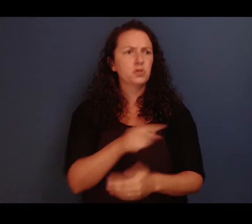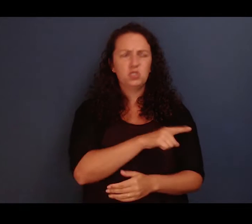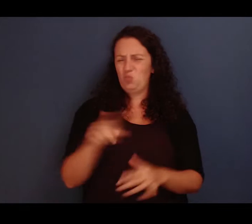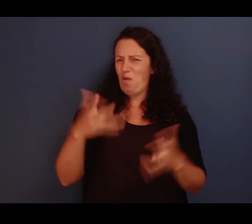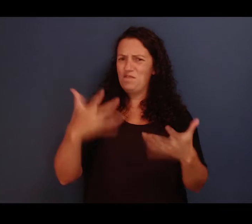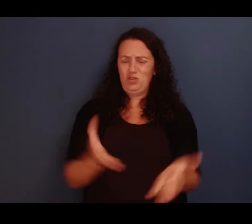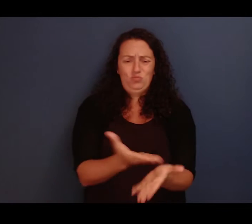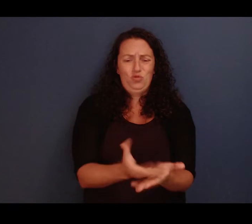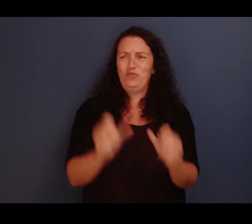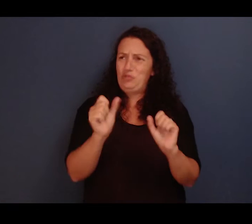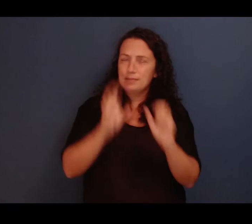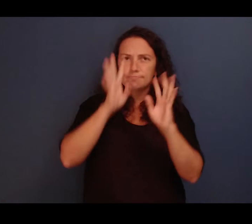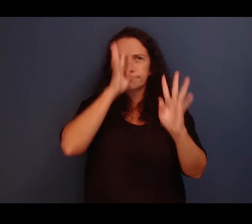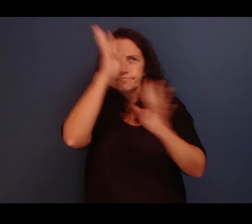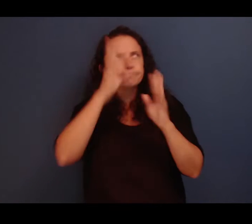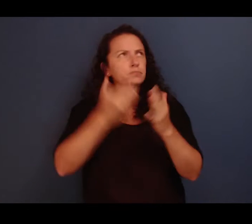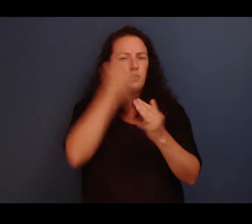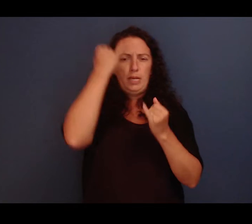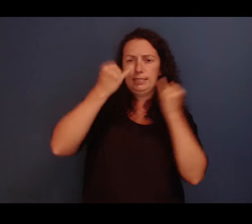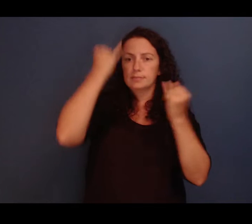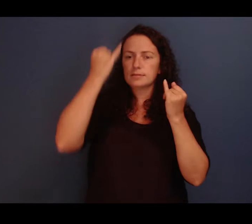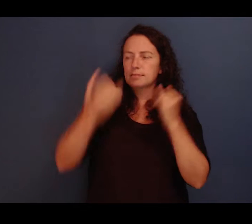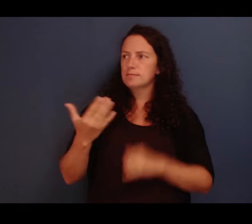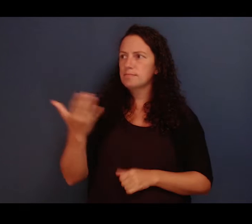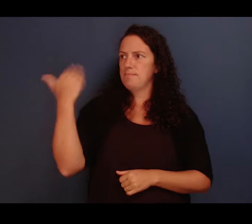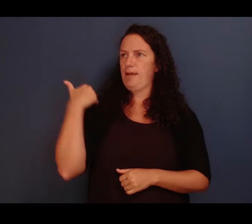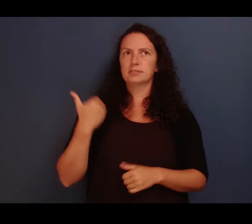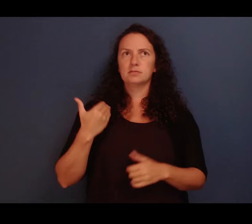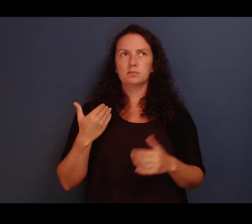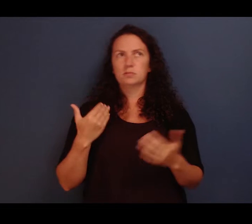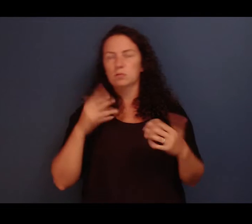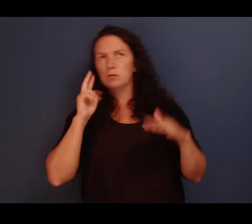capacity to be innovative and creative, to do things that we might never have imagined